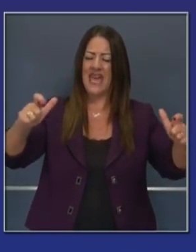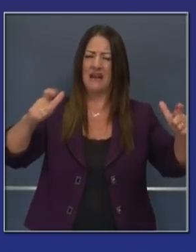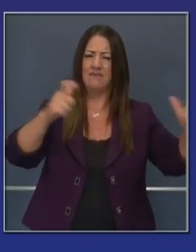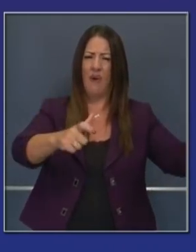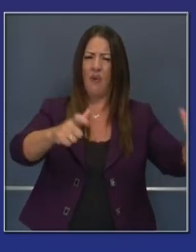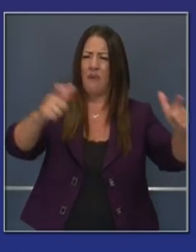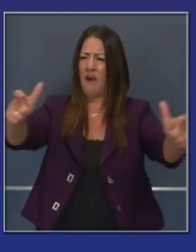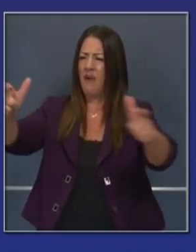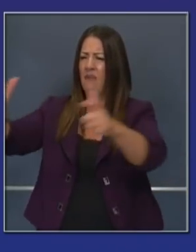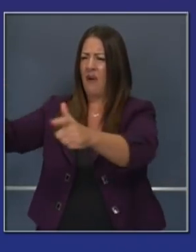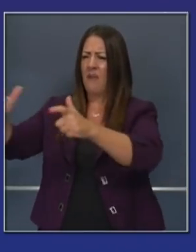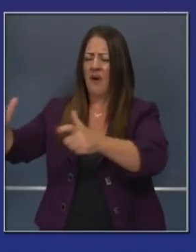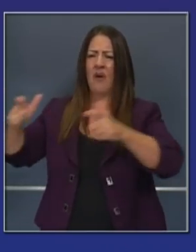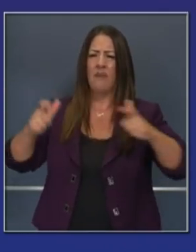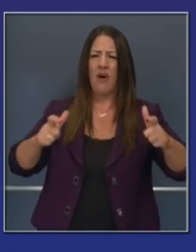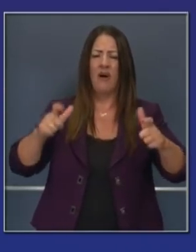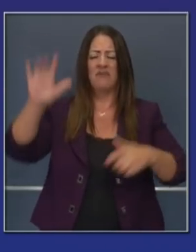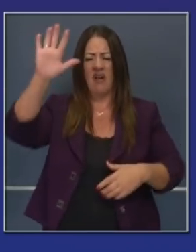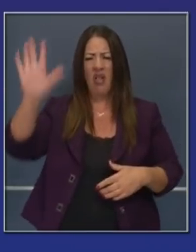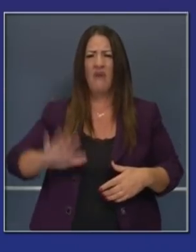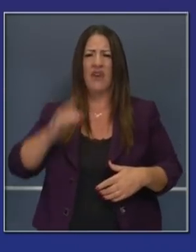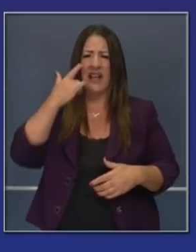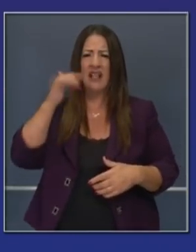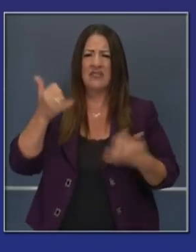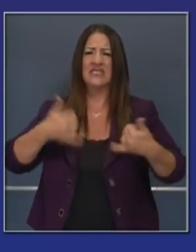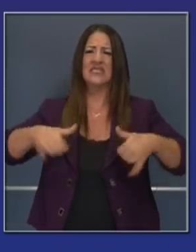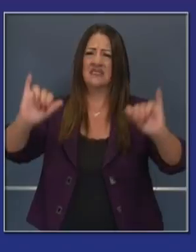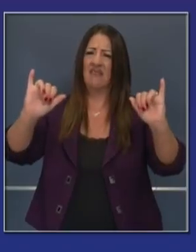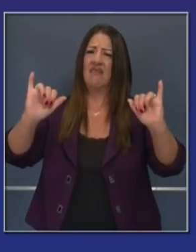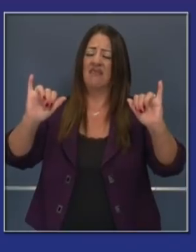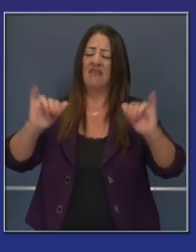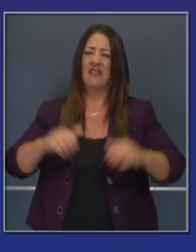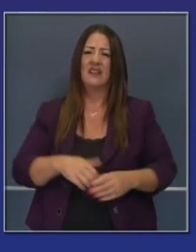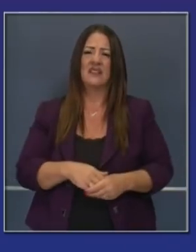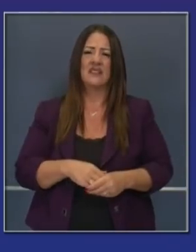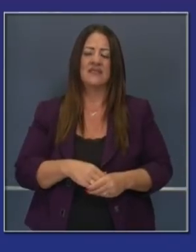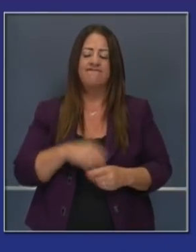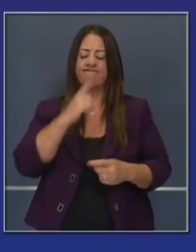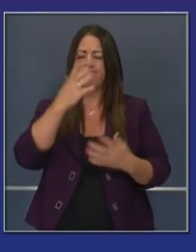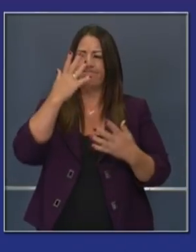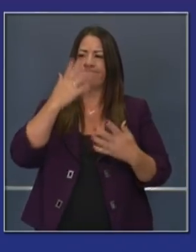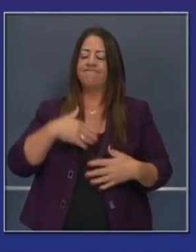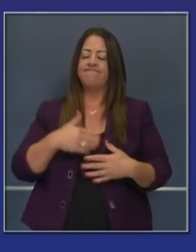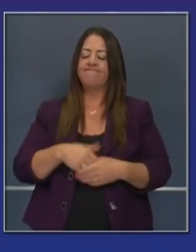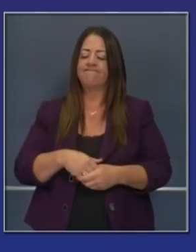WE ARE CURRENTLY BATTLING 14 MAJOR FIRES AND COMPLEXES, STILL HAVE FIVE PLUS A THOUSAND